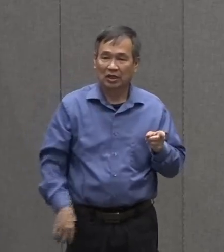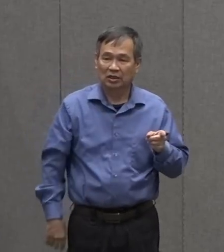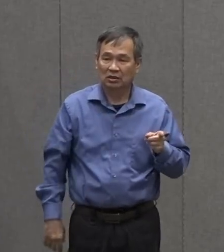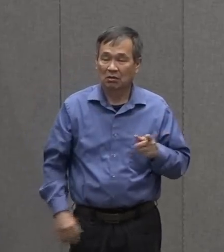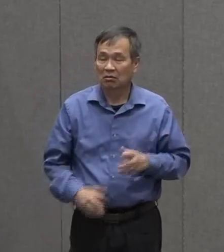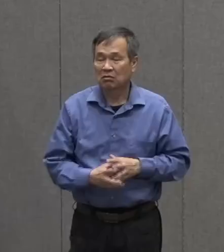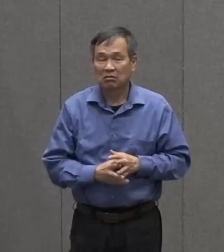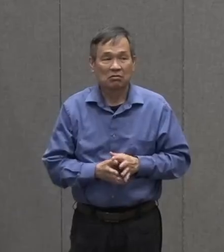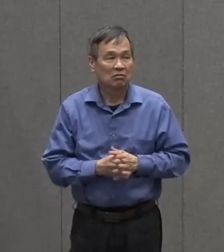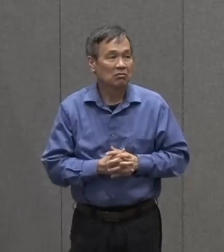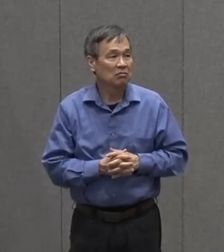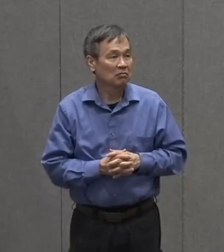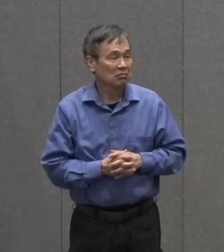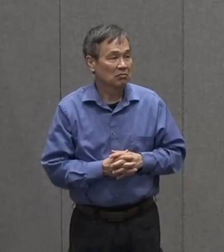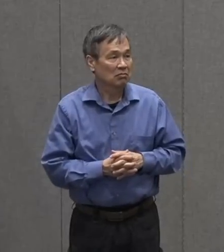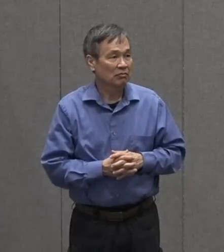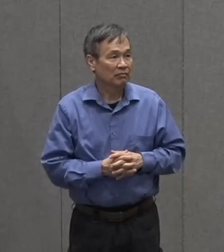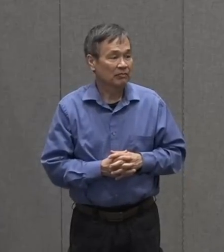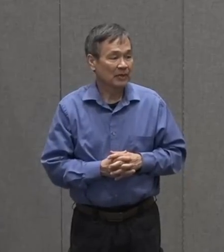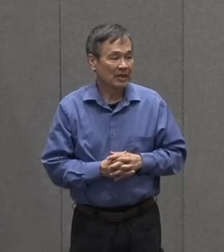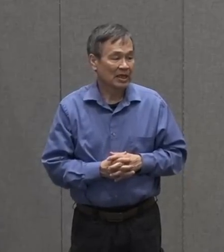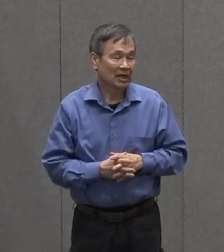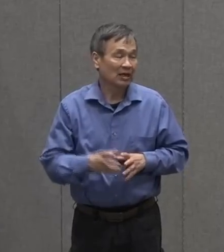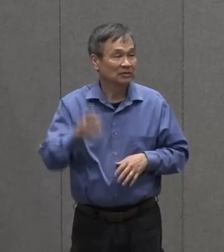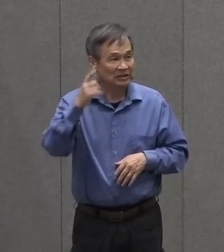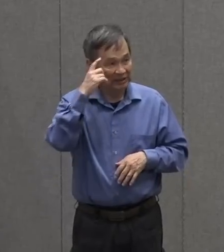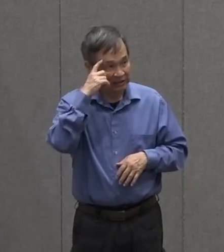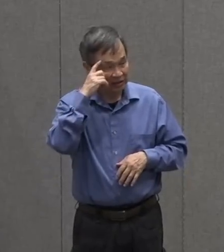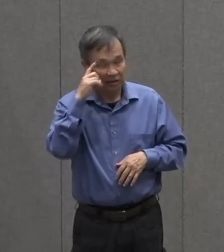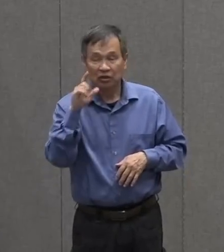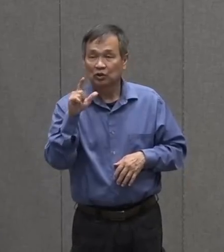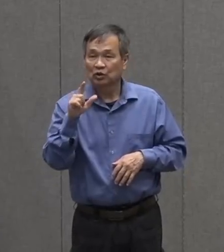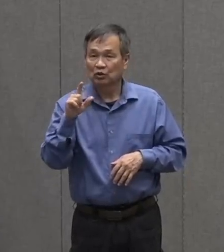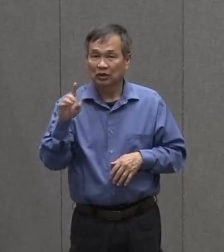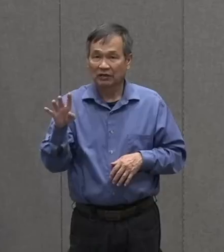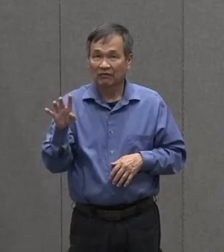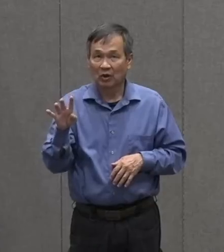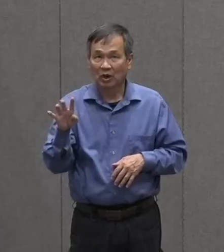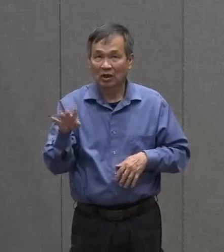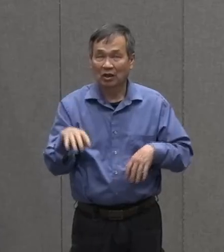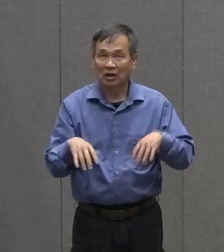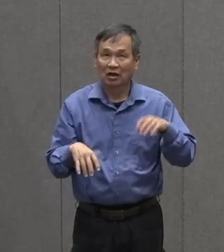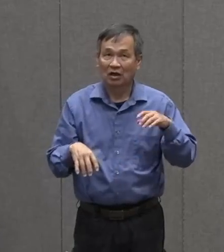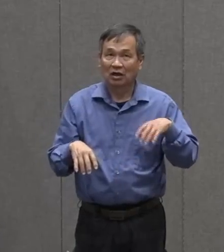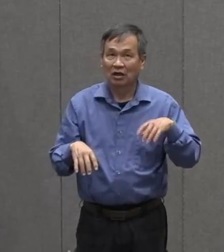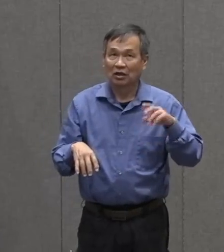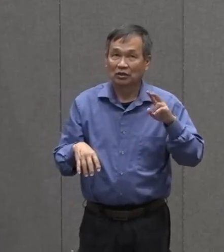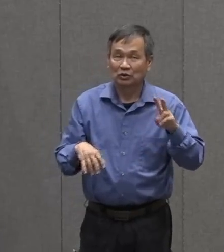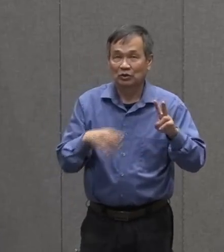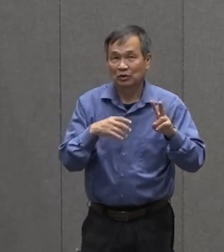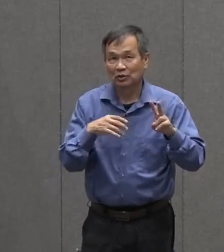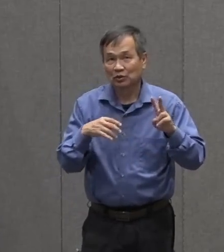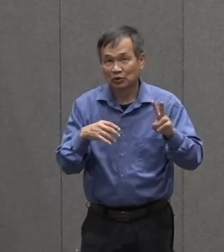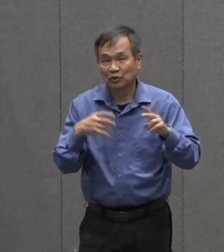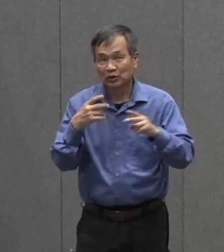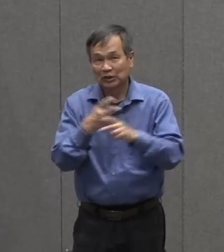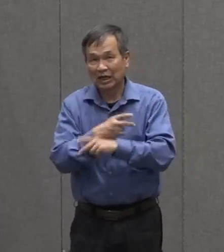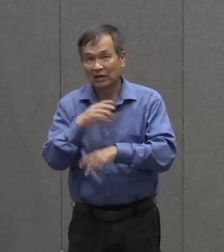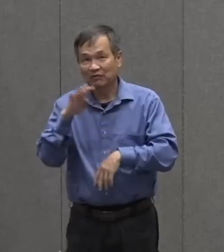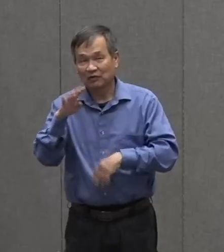Wow! I was just thinking 24 two and four is eight. That's what I was thinking two times four is eight.